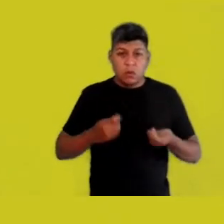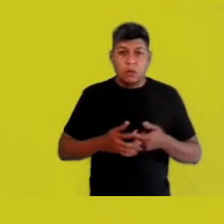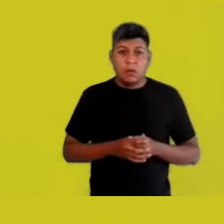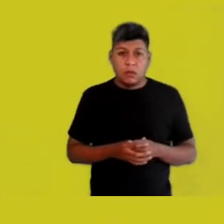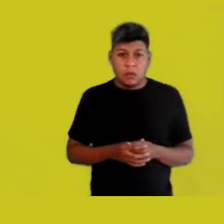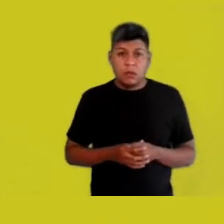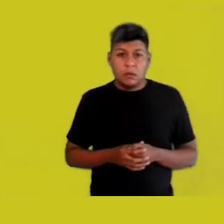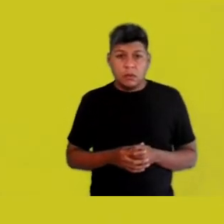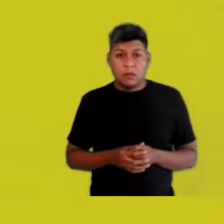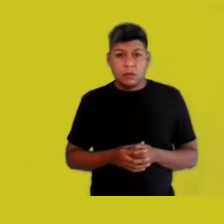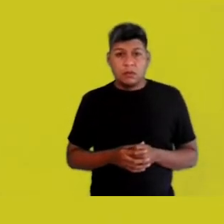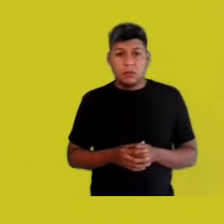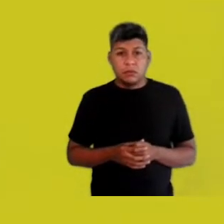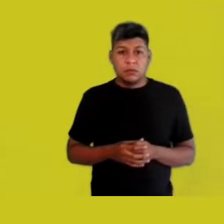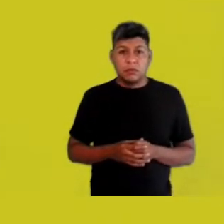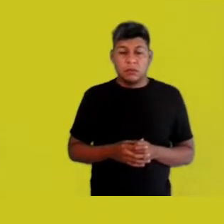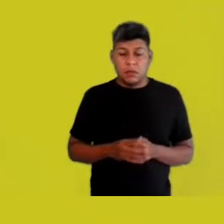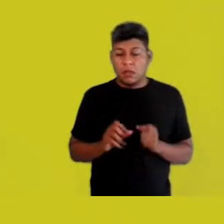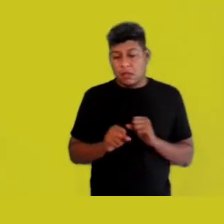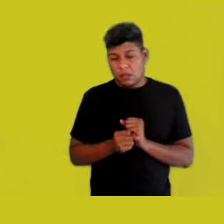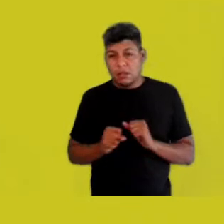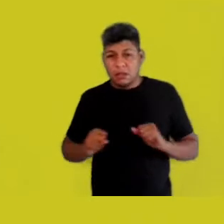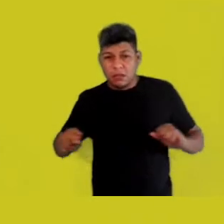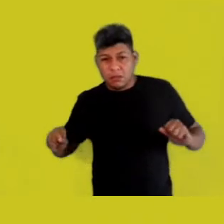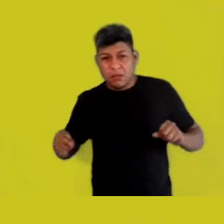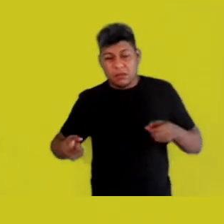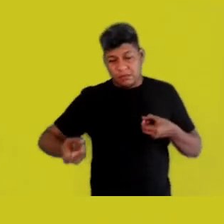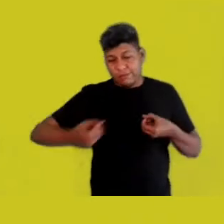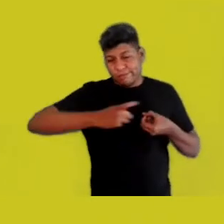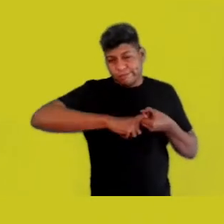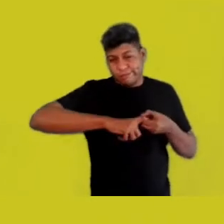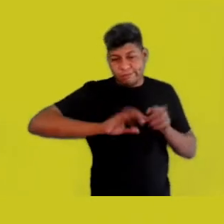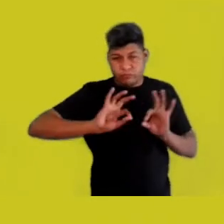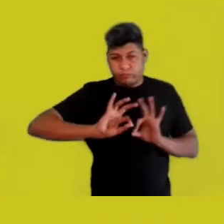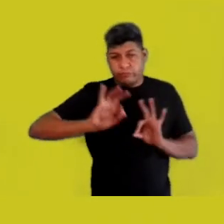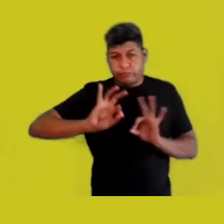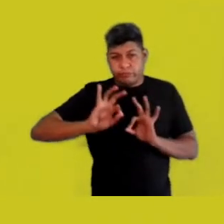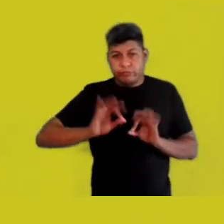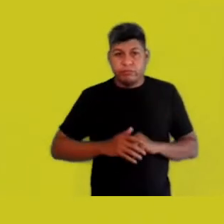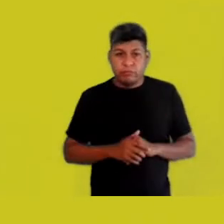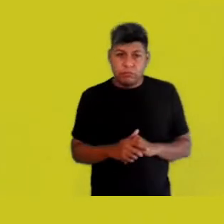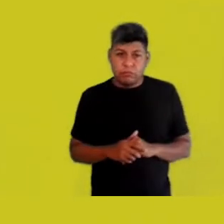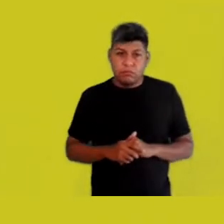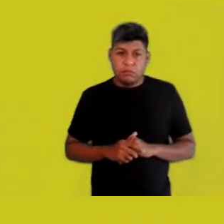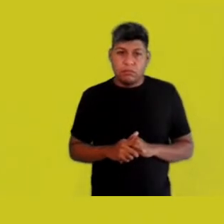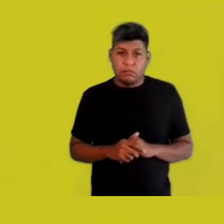because it is impossible to control chaos. However, they move in radically opposite directions,